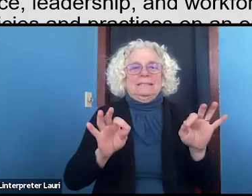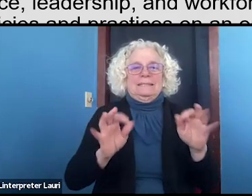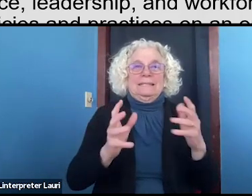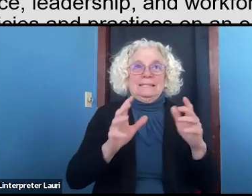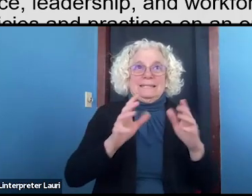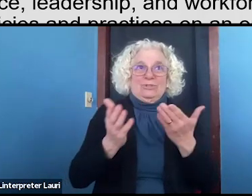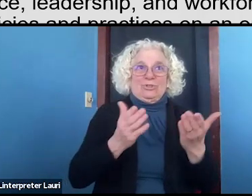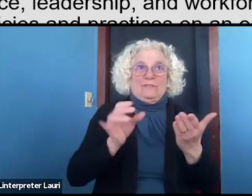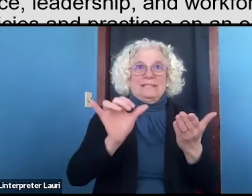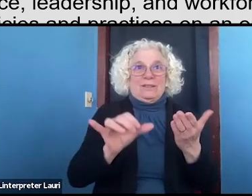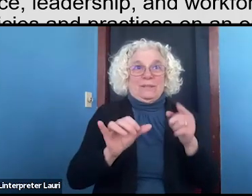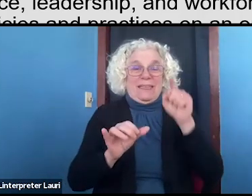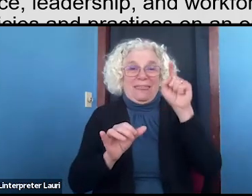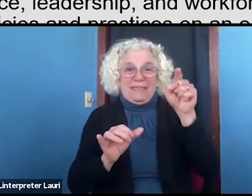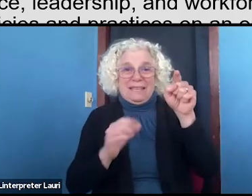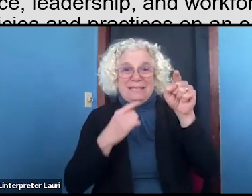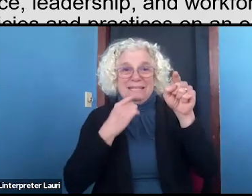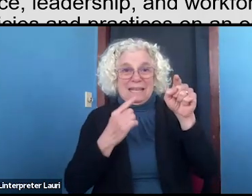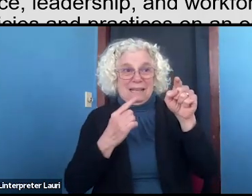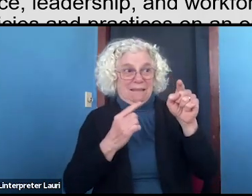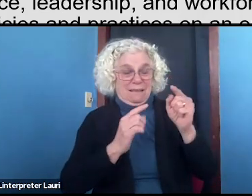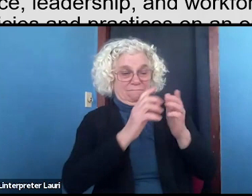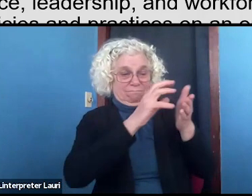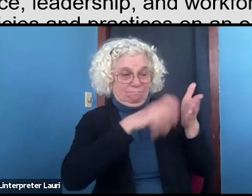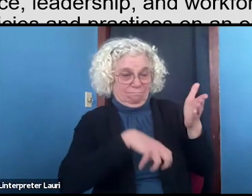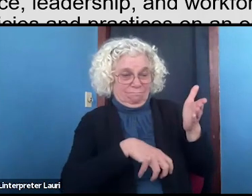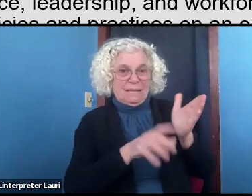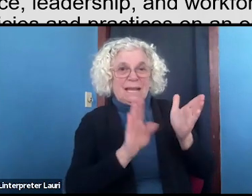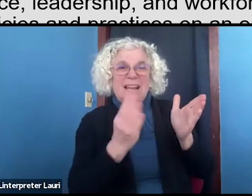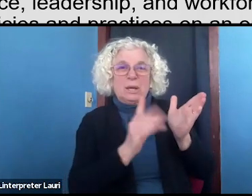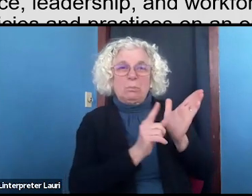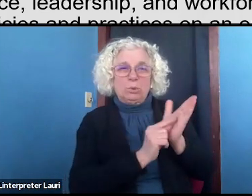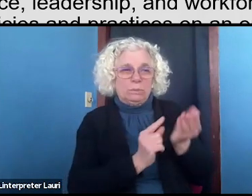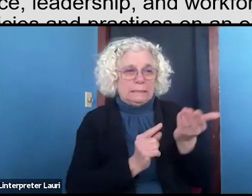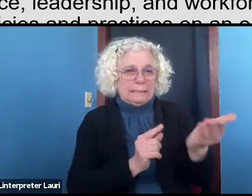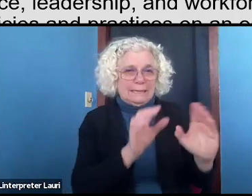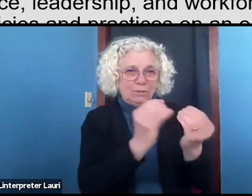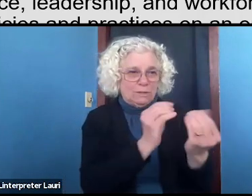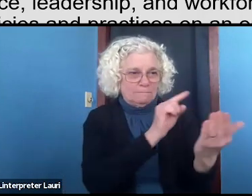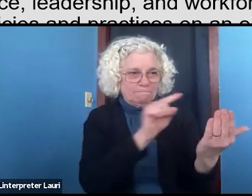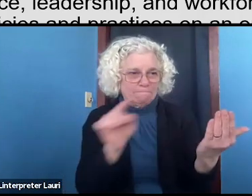disparities by giving a blueprint to health care organizations. Now, I will note that this slide